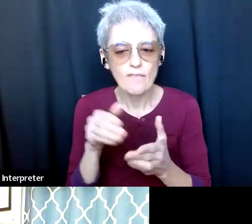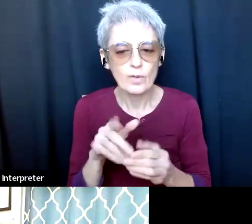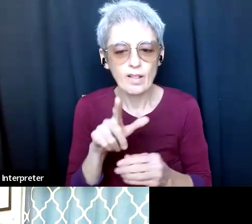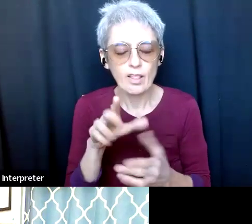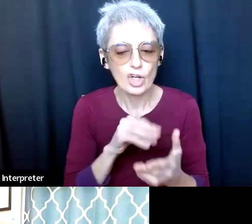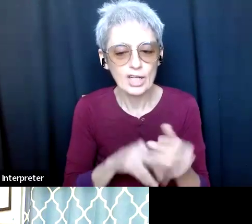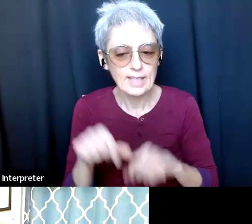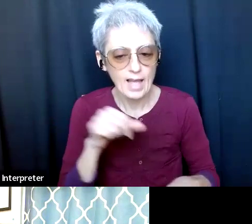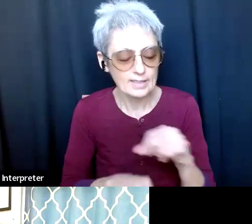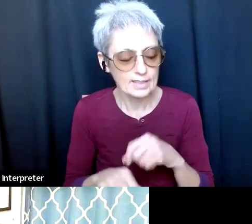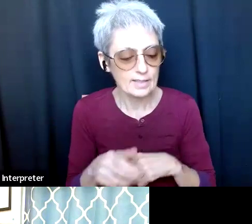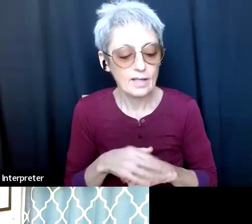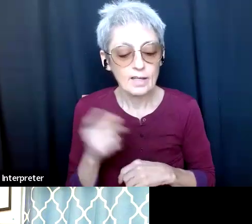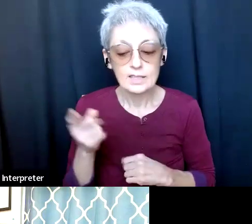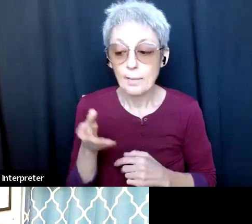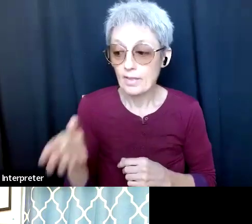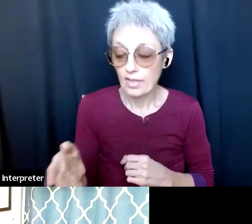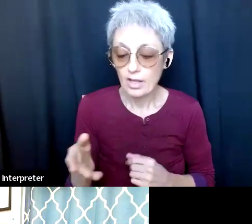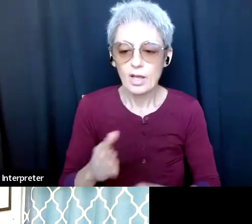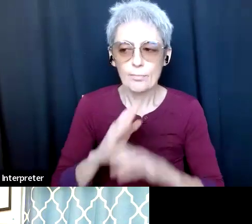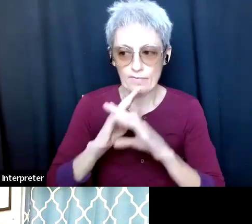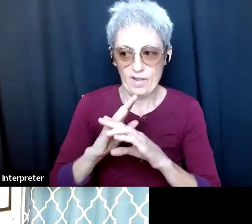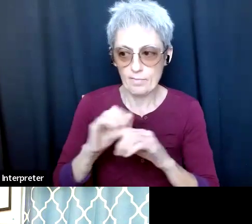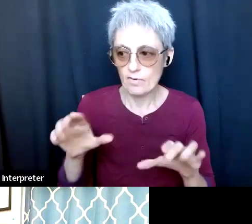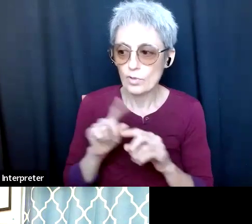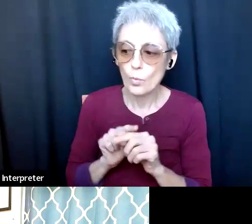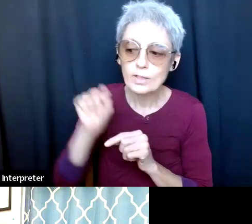to other situations? And the training effects are there,